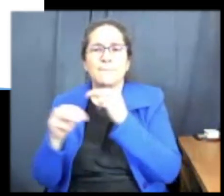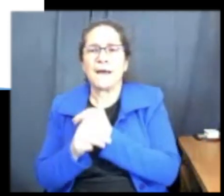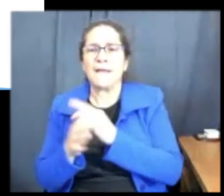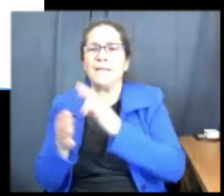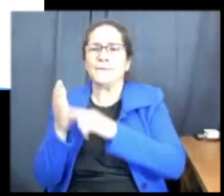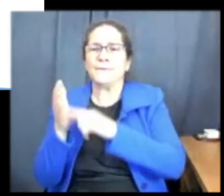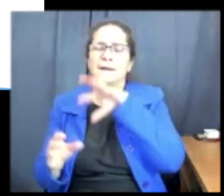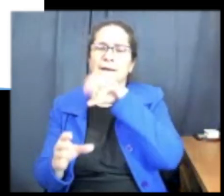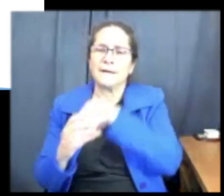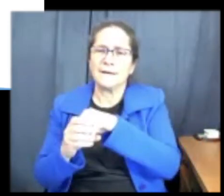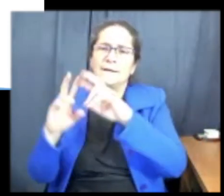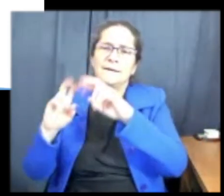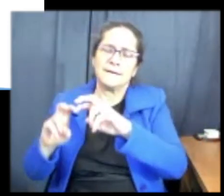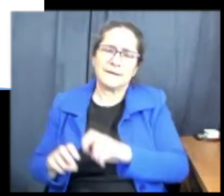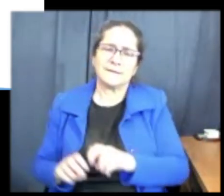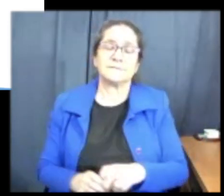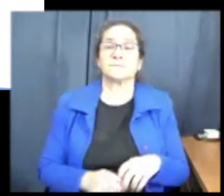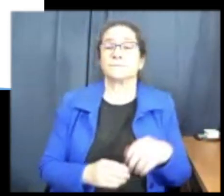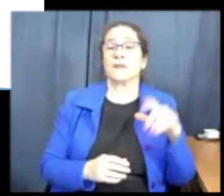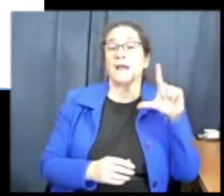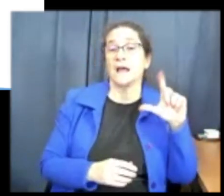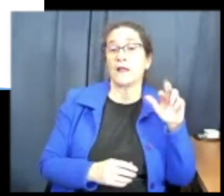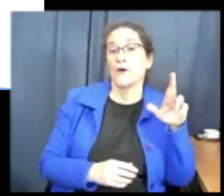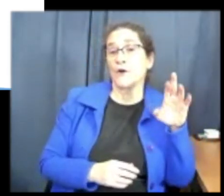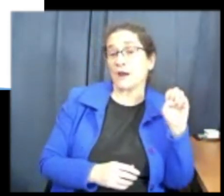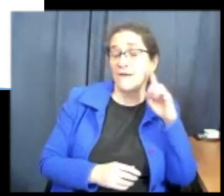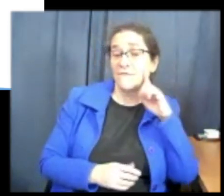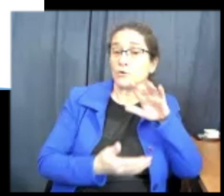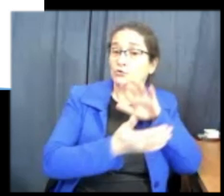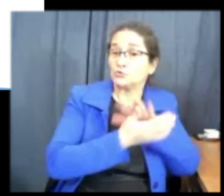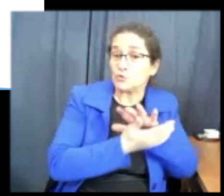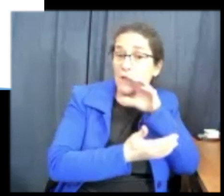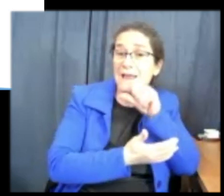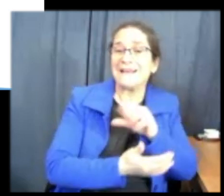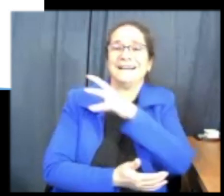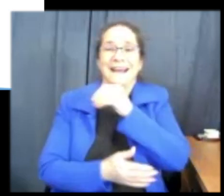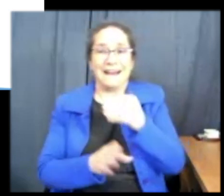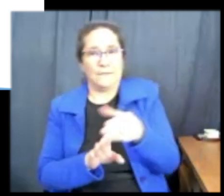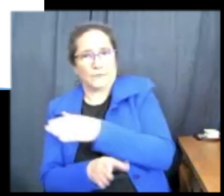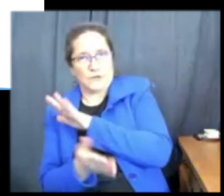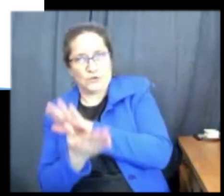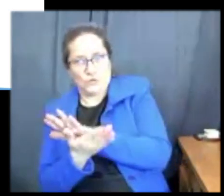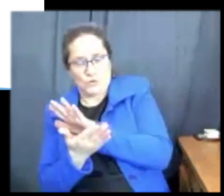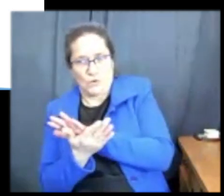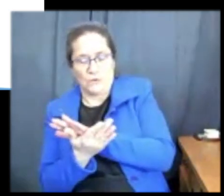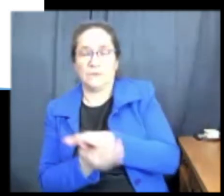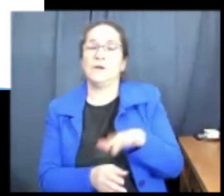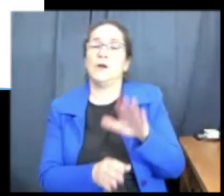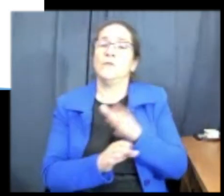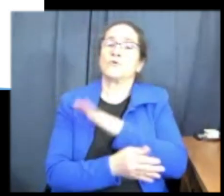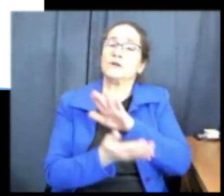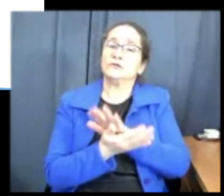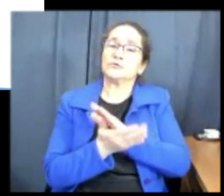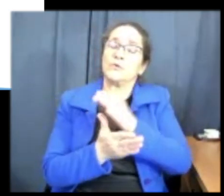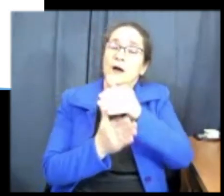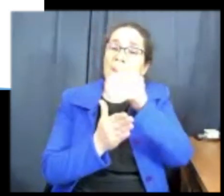least restrictive environment for school age and preschool students, preschool outcomes and federal graduation rates.